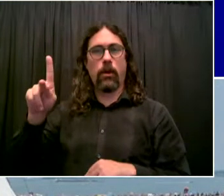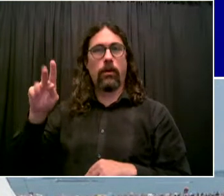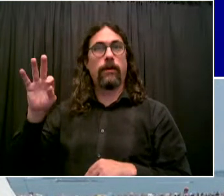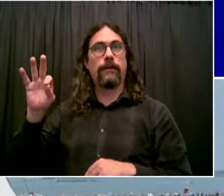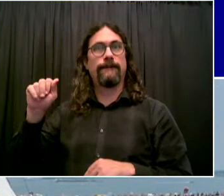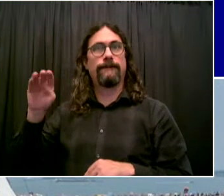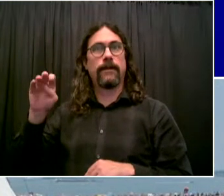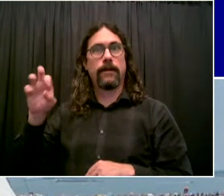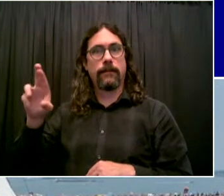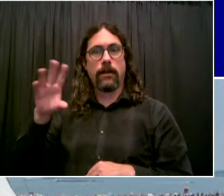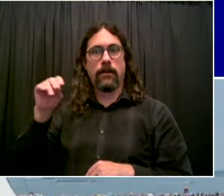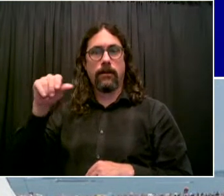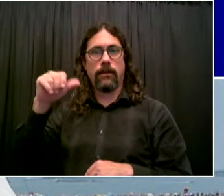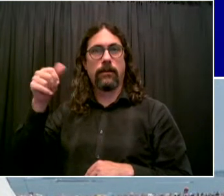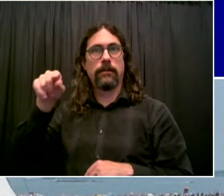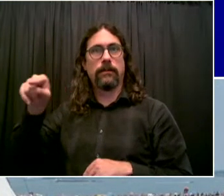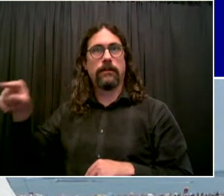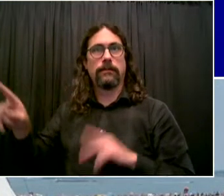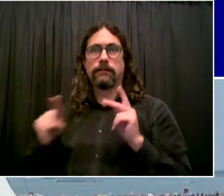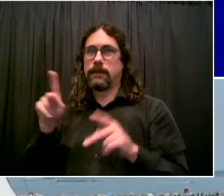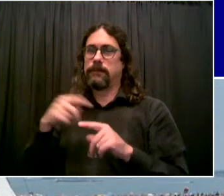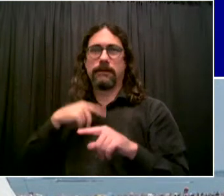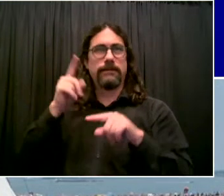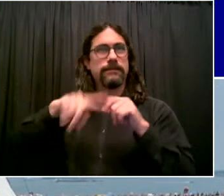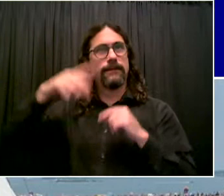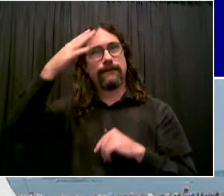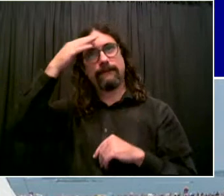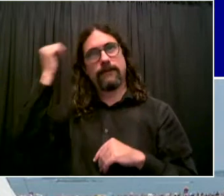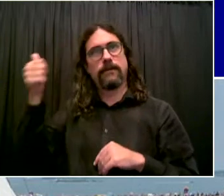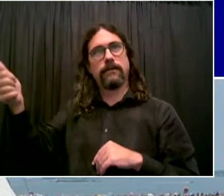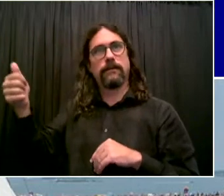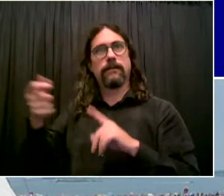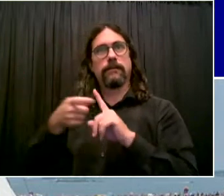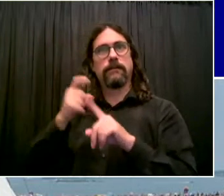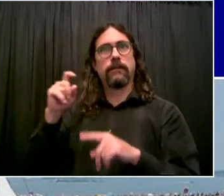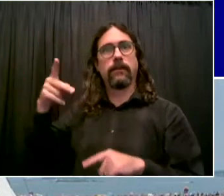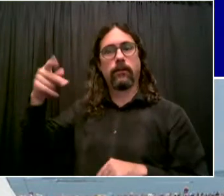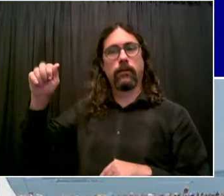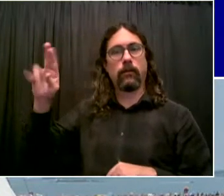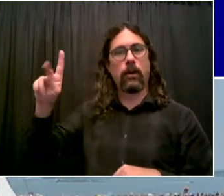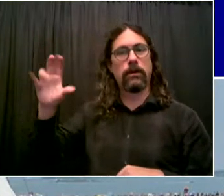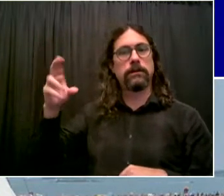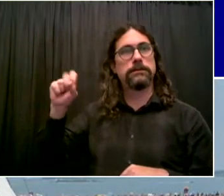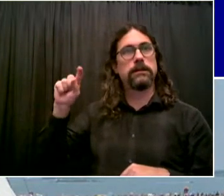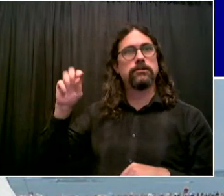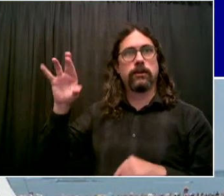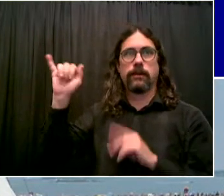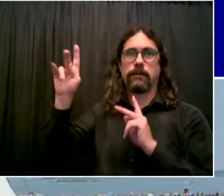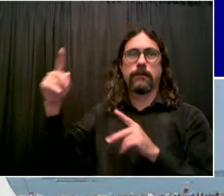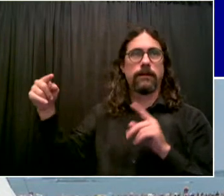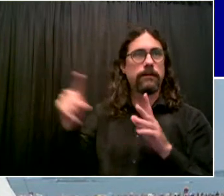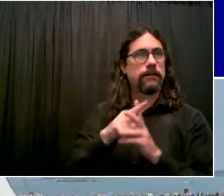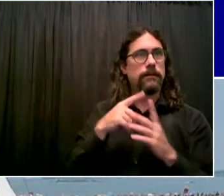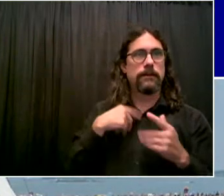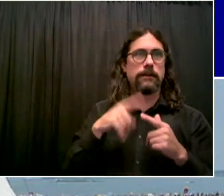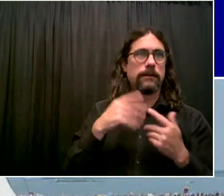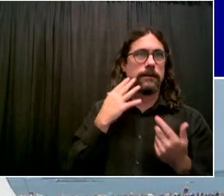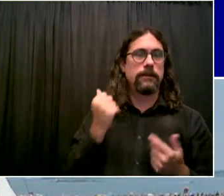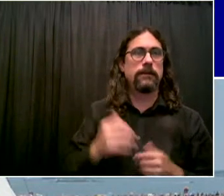FIRST OF SCATRC H RECORD. JOE SKI LOVE ANOTHER BRONX